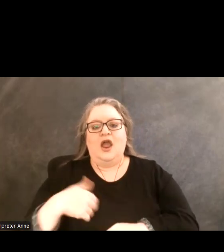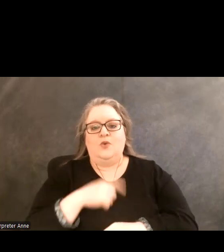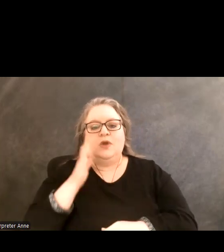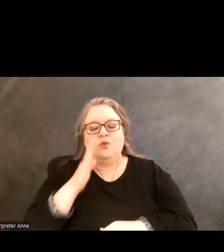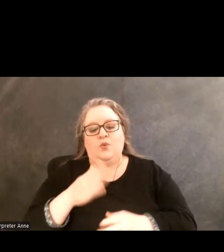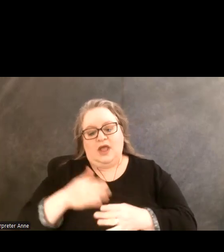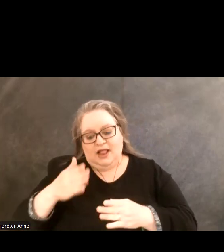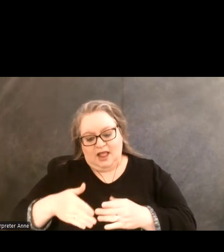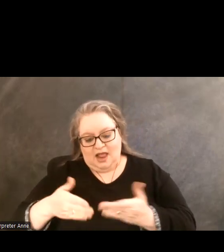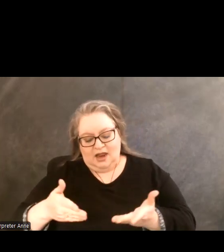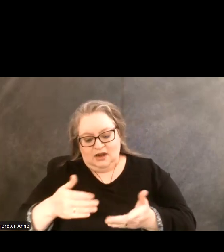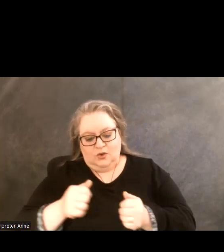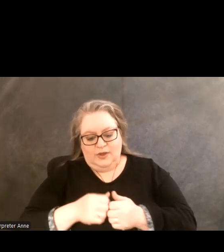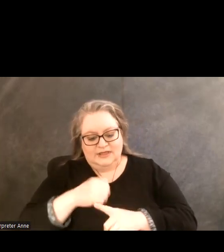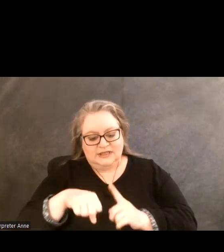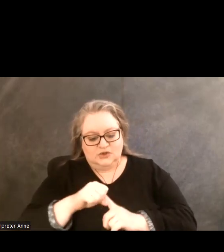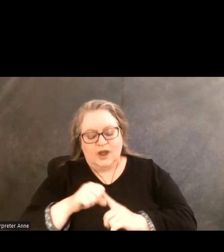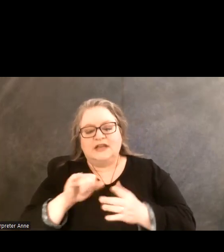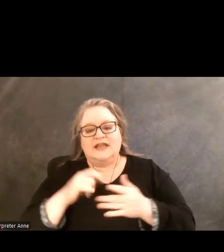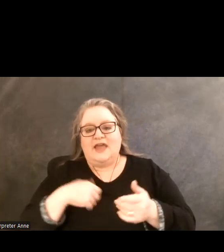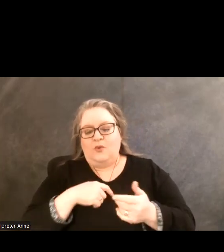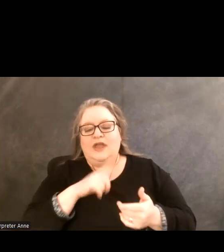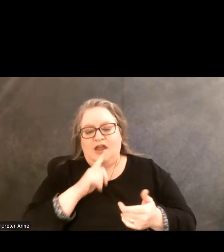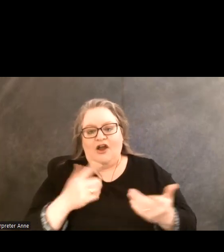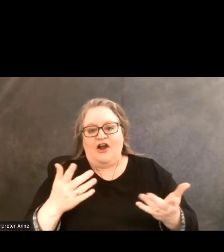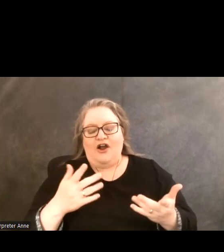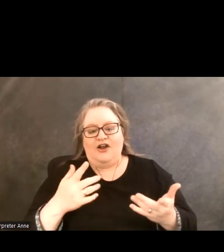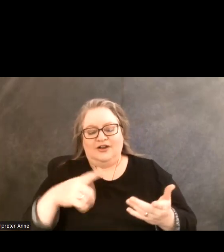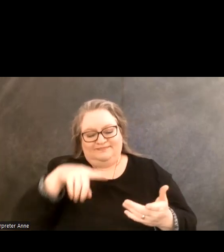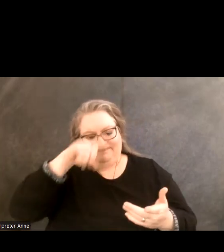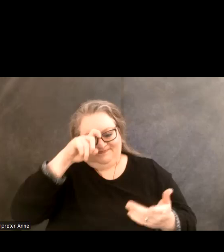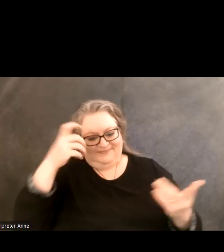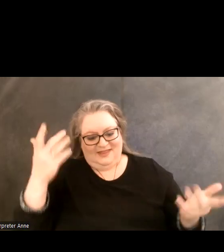situations where we are indeed in a conundrum as to who we're